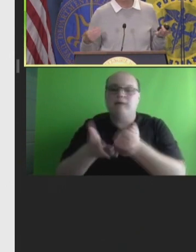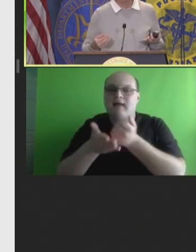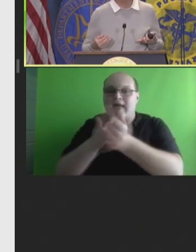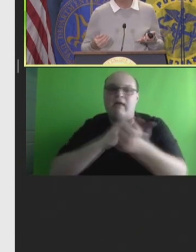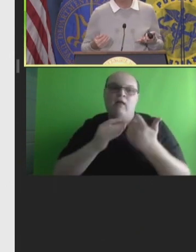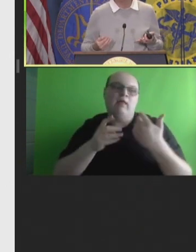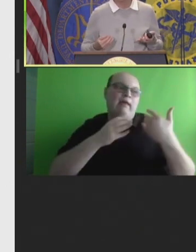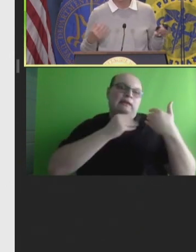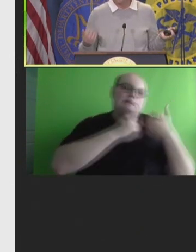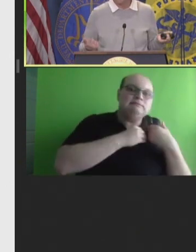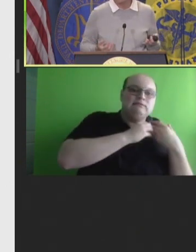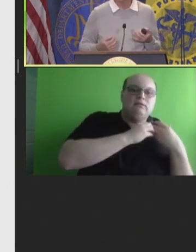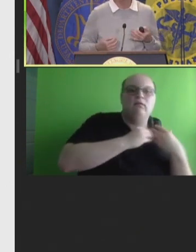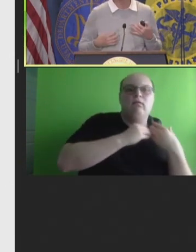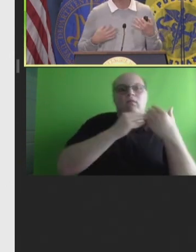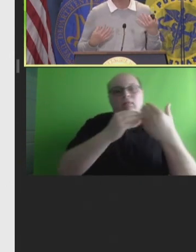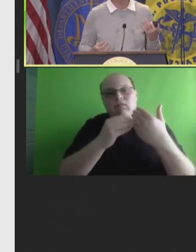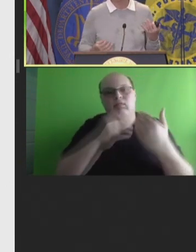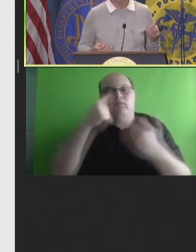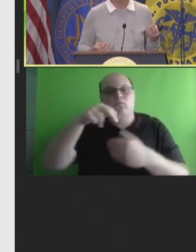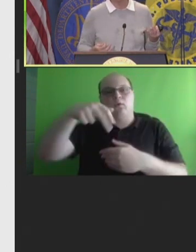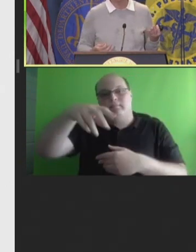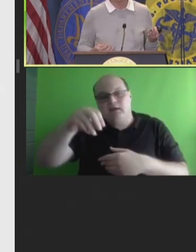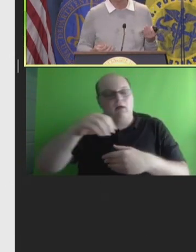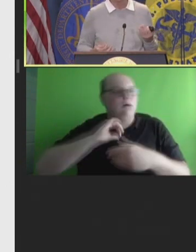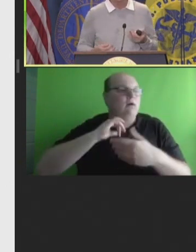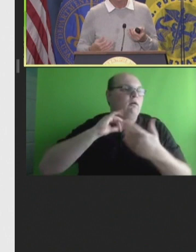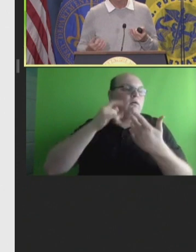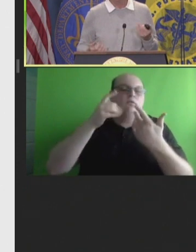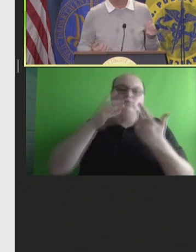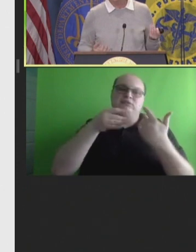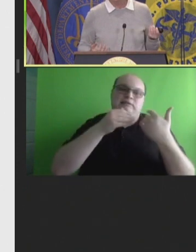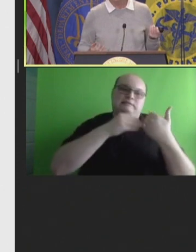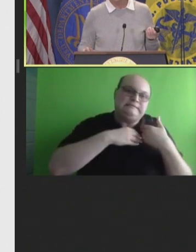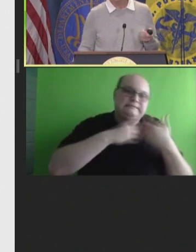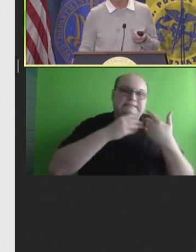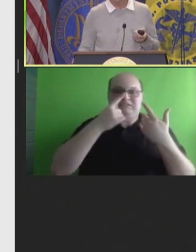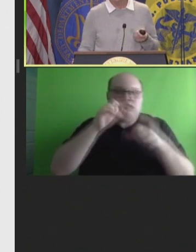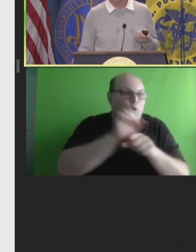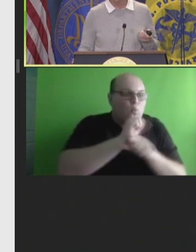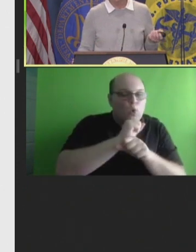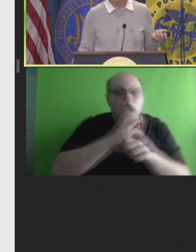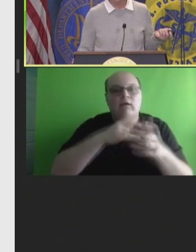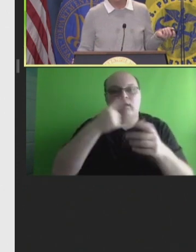off the postal burden and take the burden off doing the work for immunization programs.